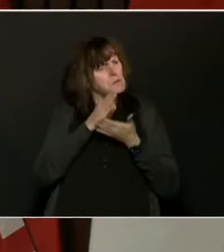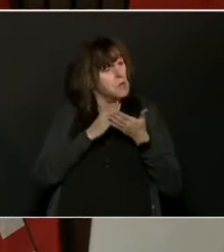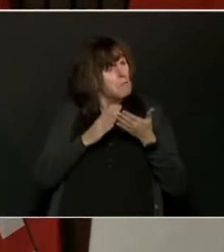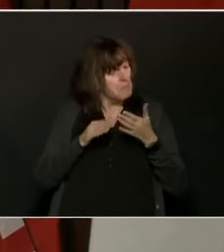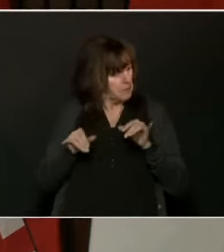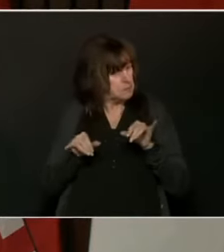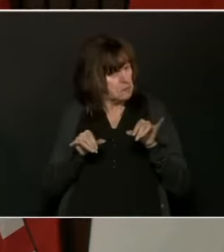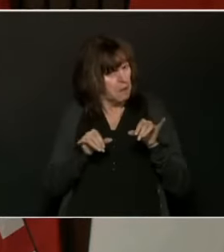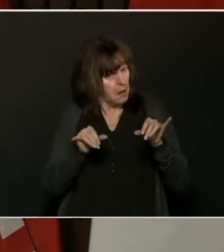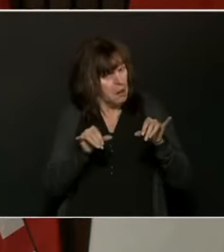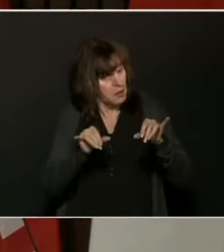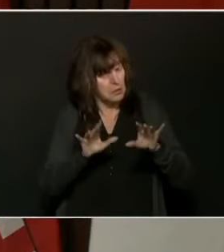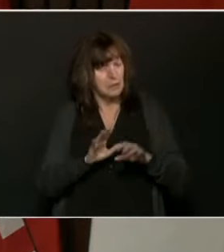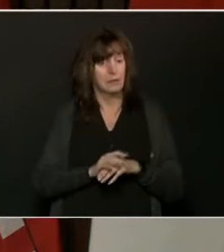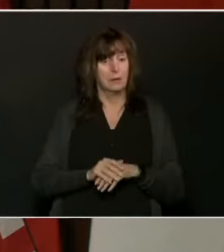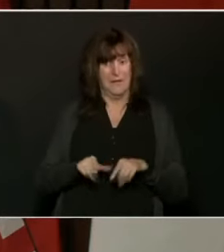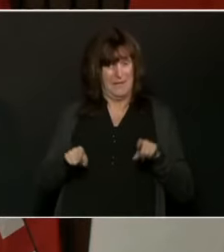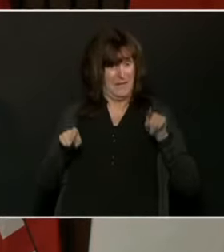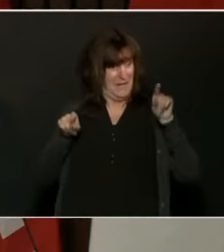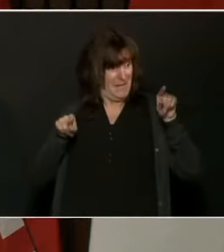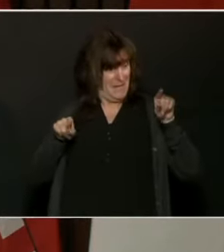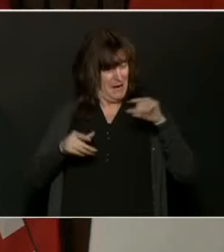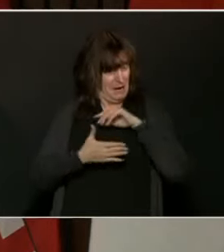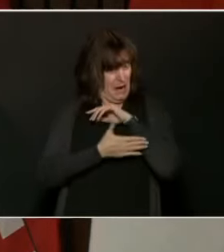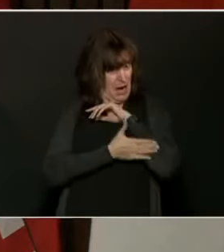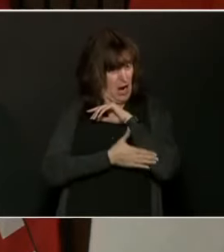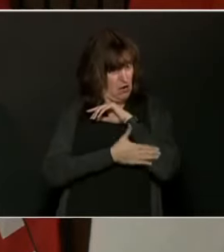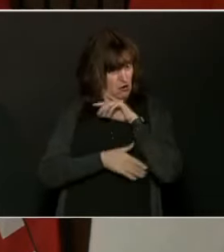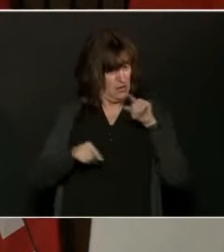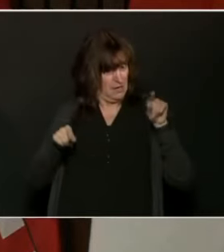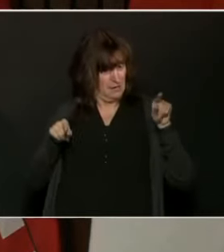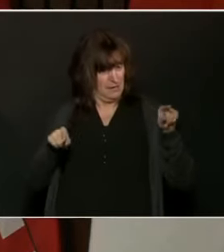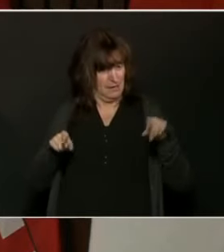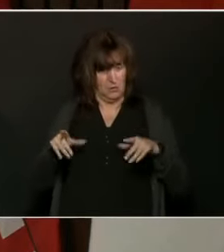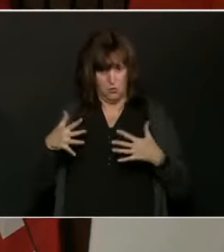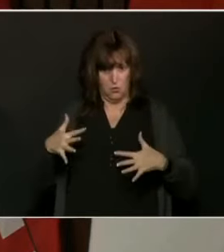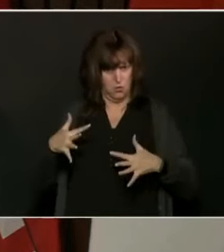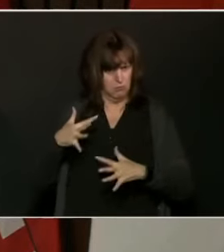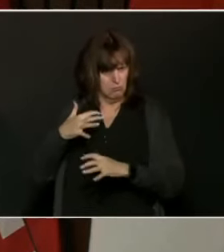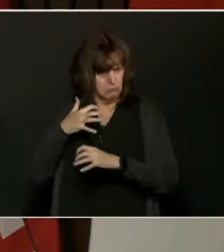THERE ARE SOME CONSISTENCIES AS